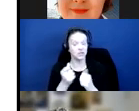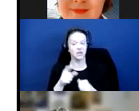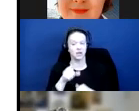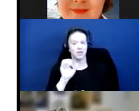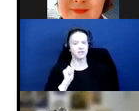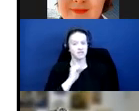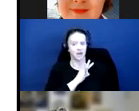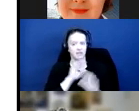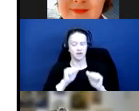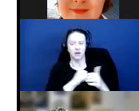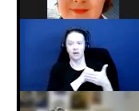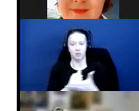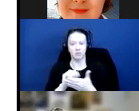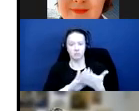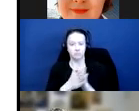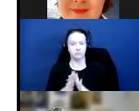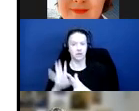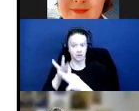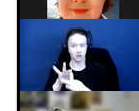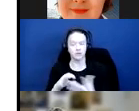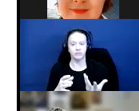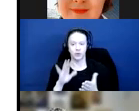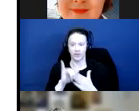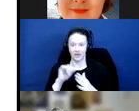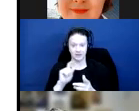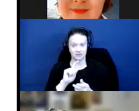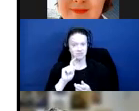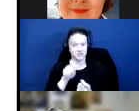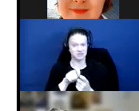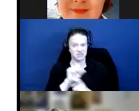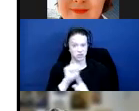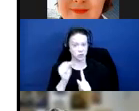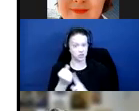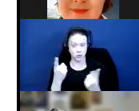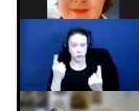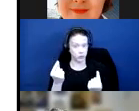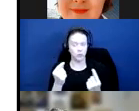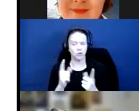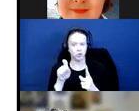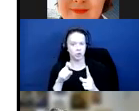And so, in that case, I would say specifically, connecting with the staff